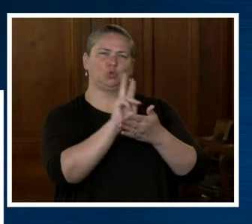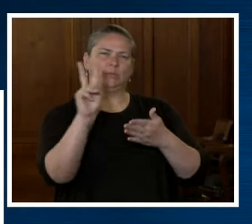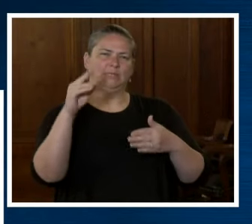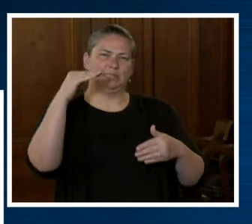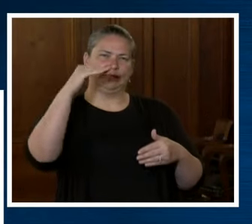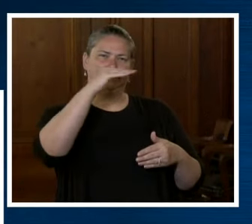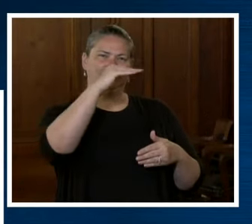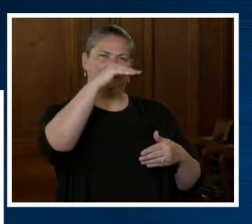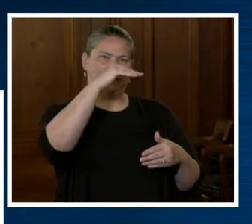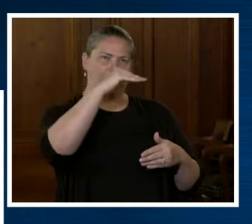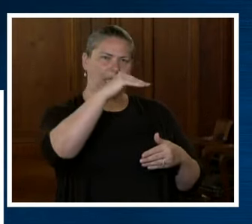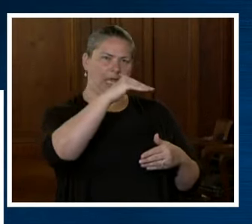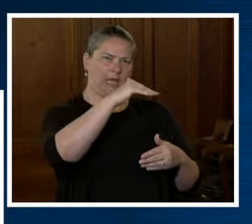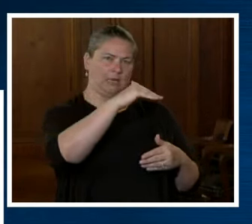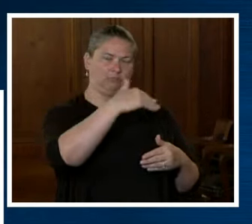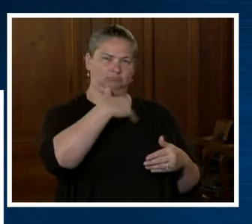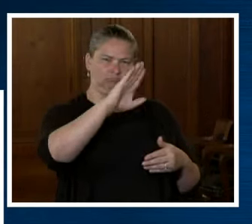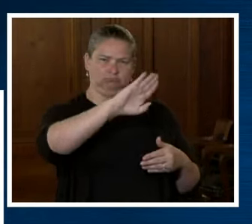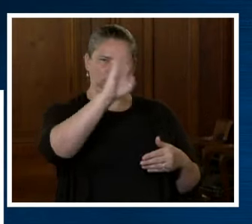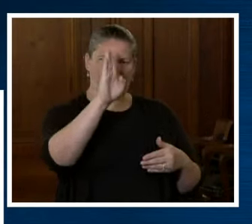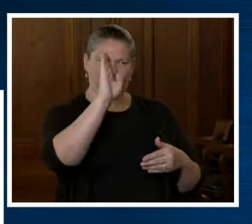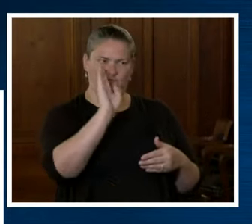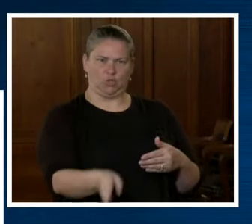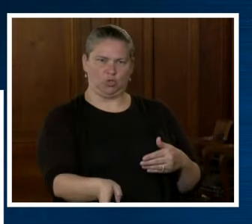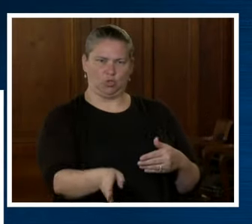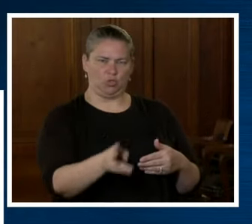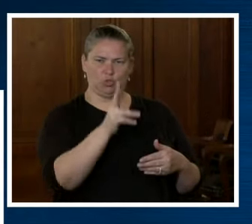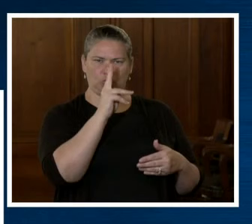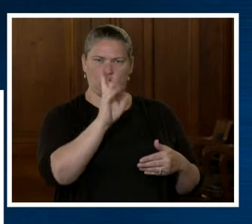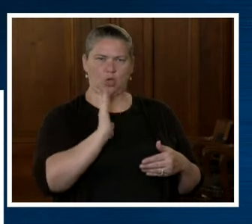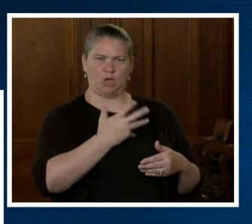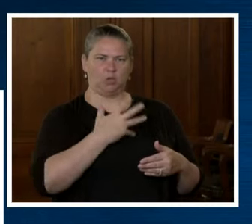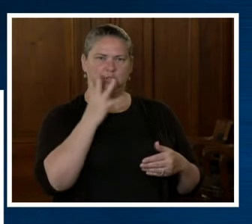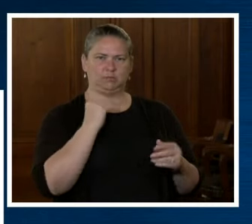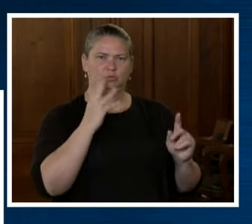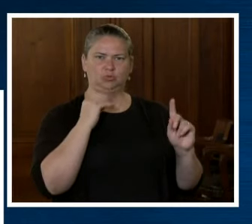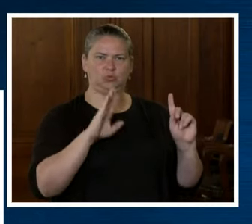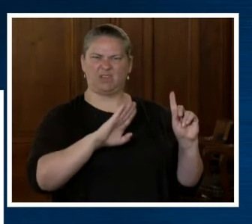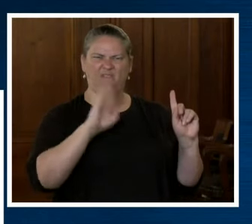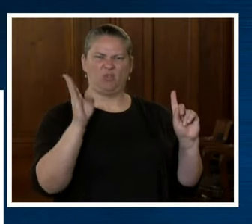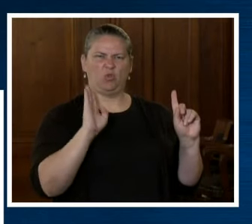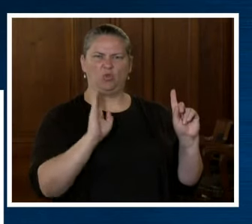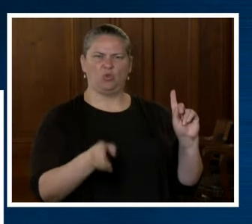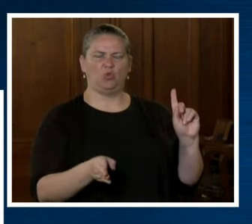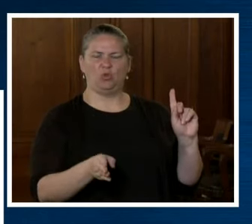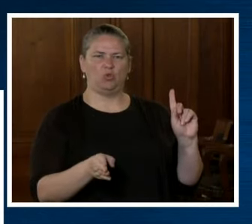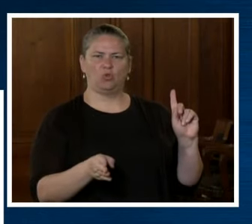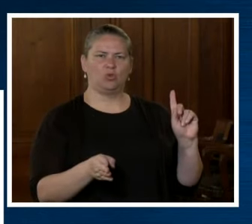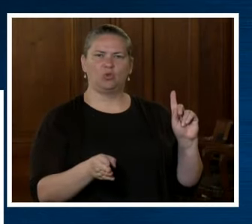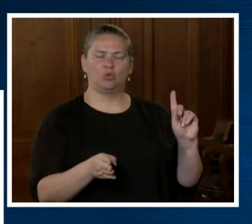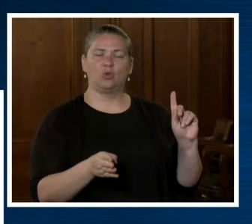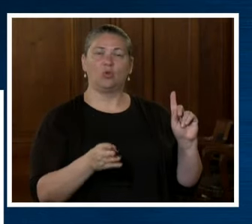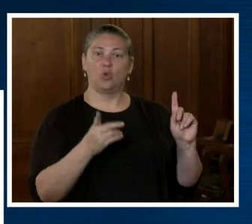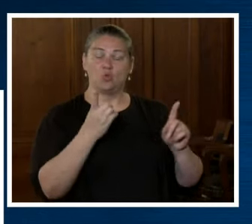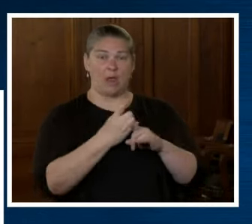OUR CONTACTS, BUT IT WAS REALLY ON THE 31st, 35th DAY THAT